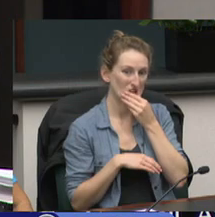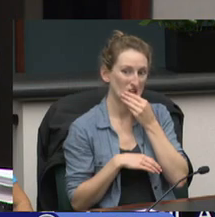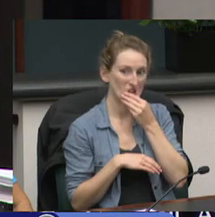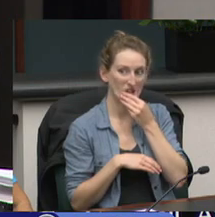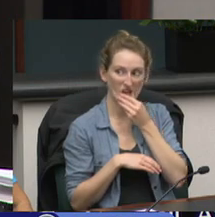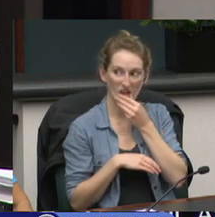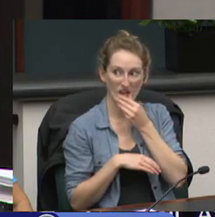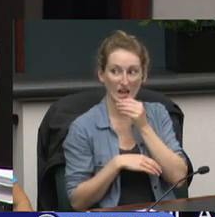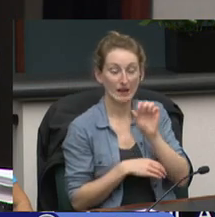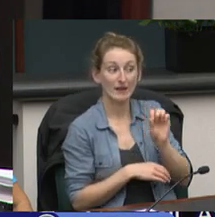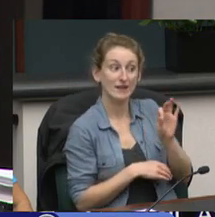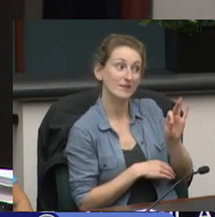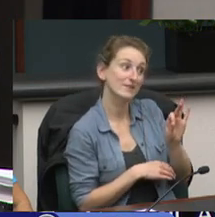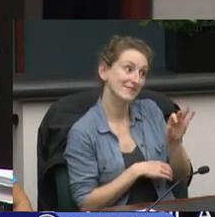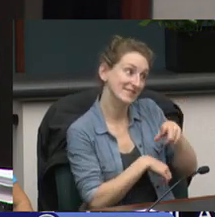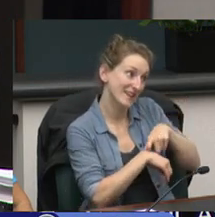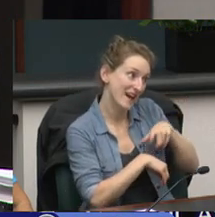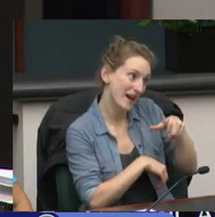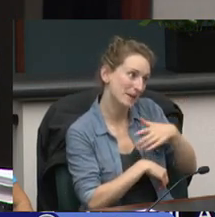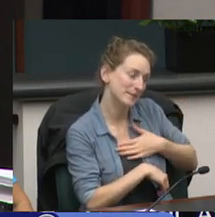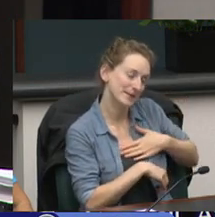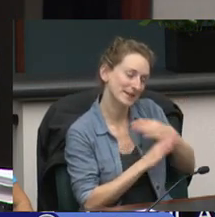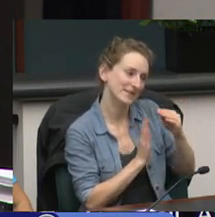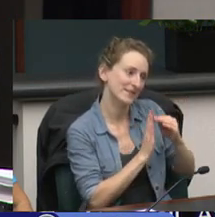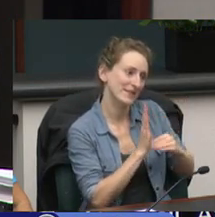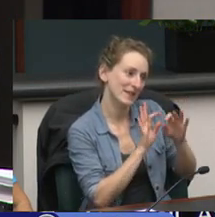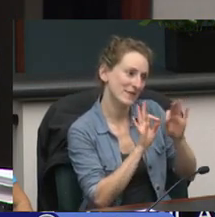you to fill out the form maybe we have the time for both I just